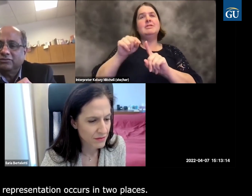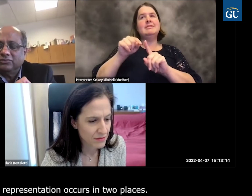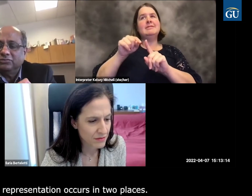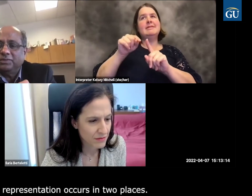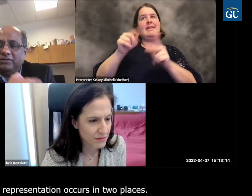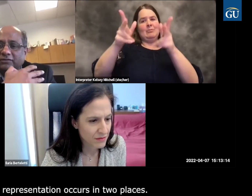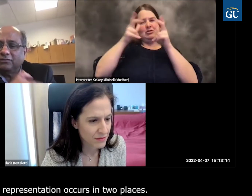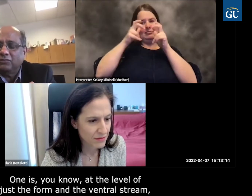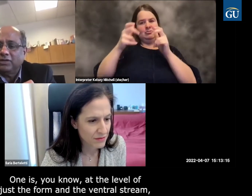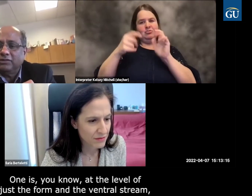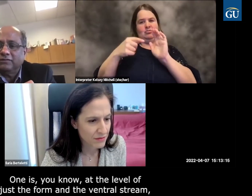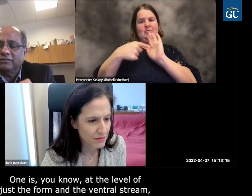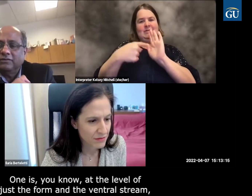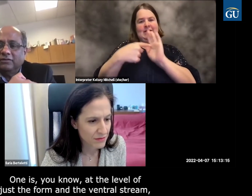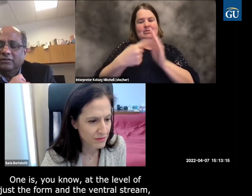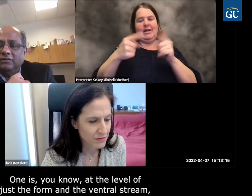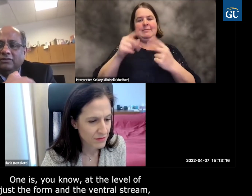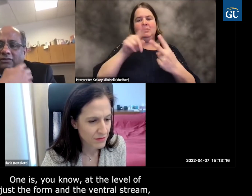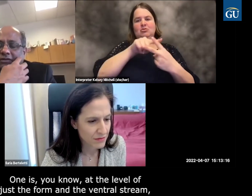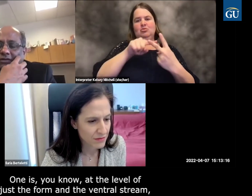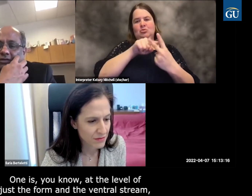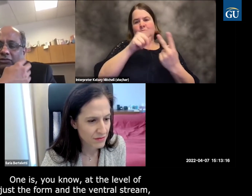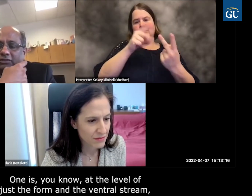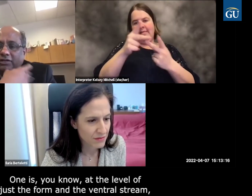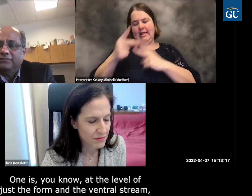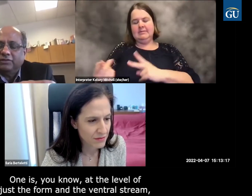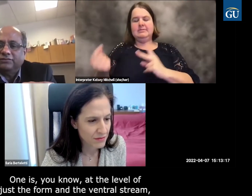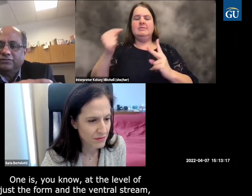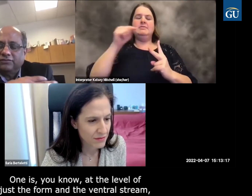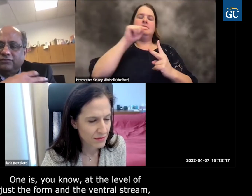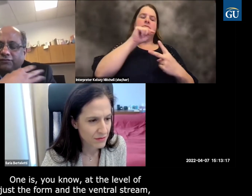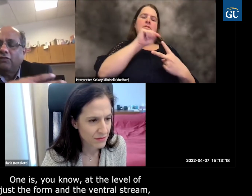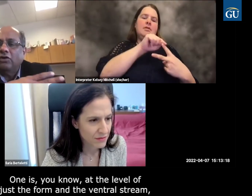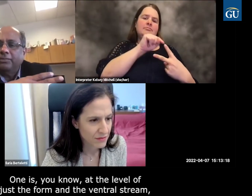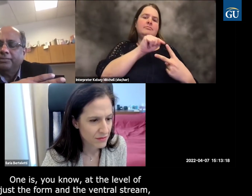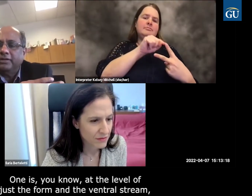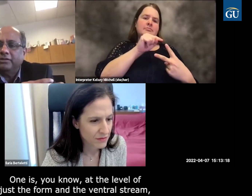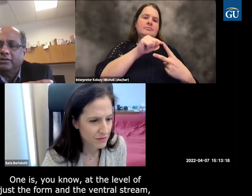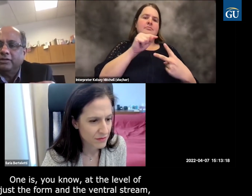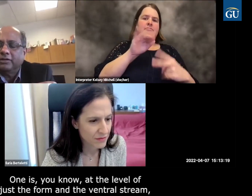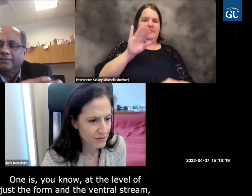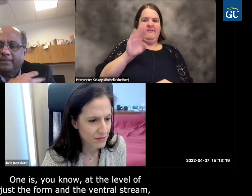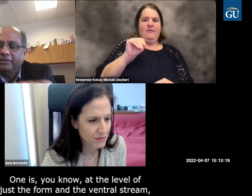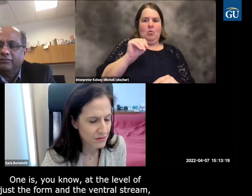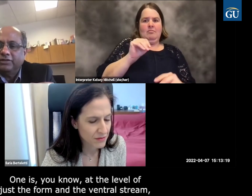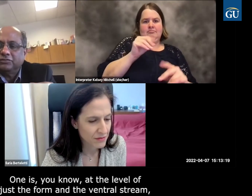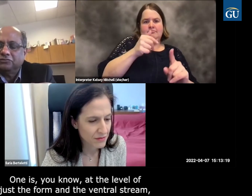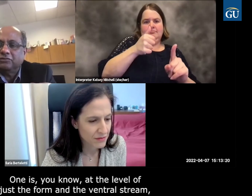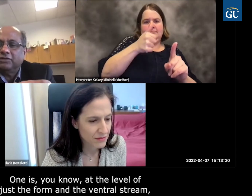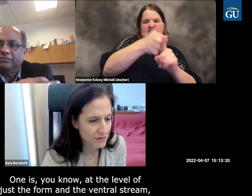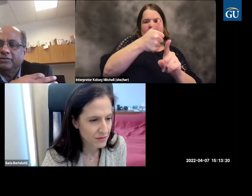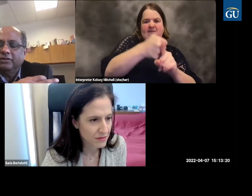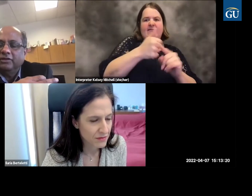two places one is you know at the level of just the form